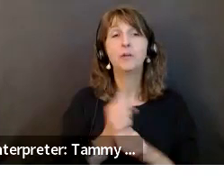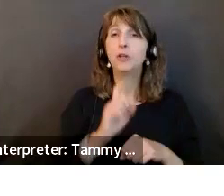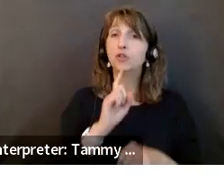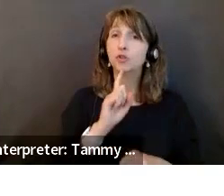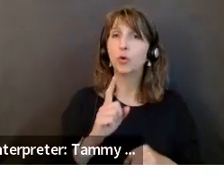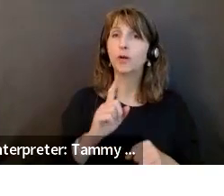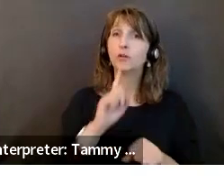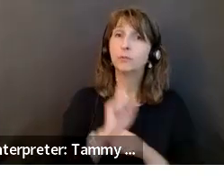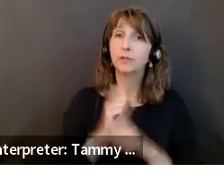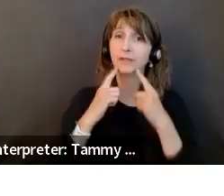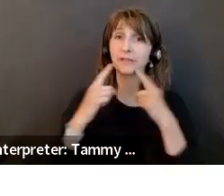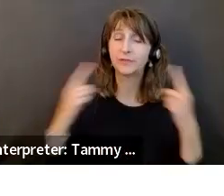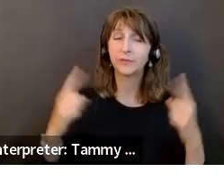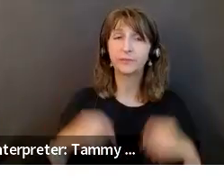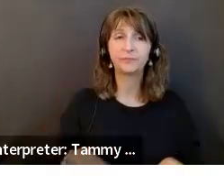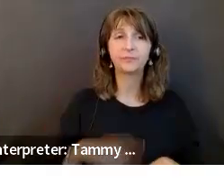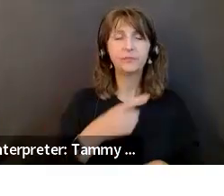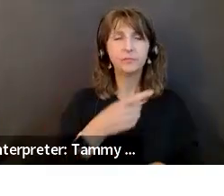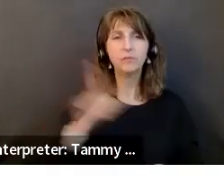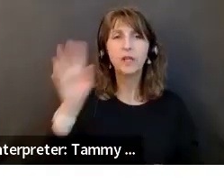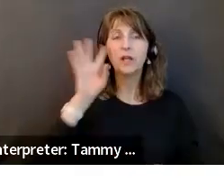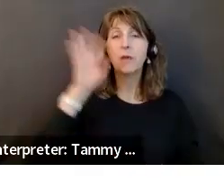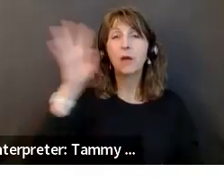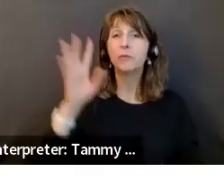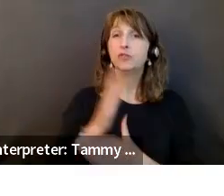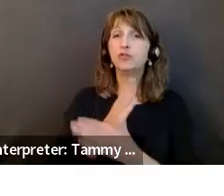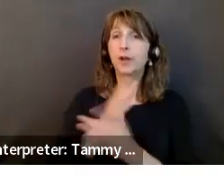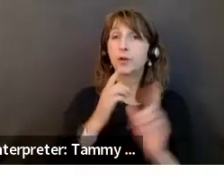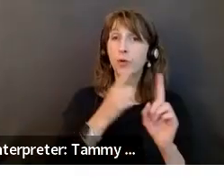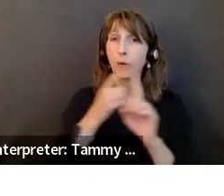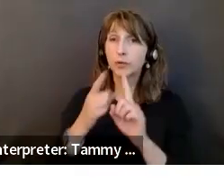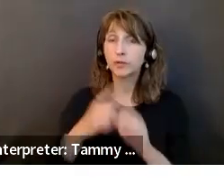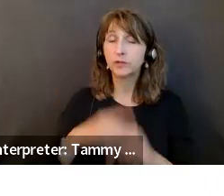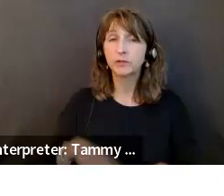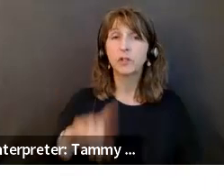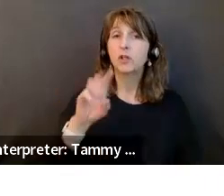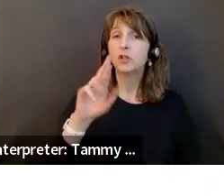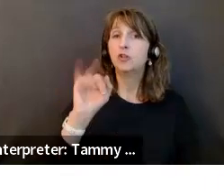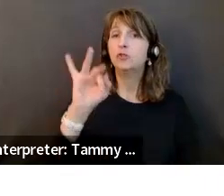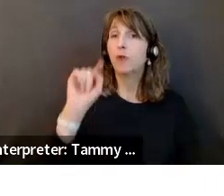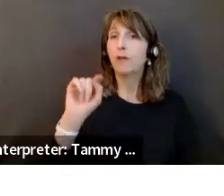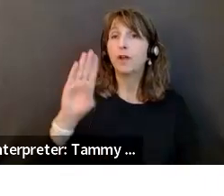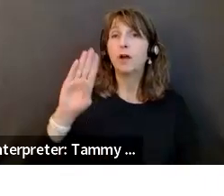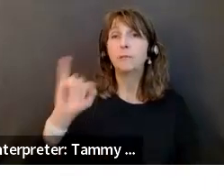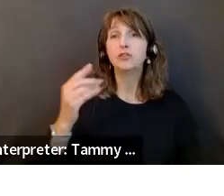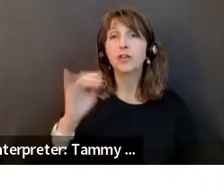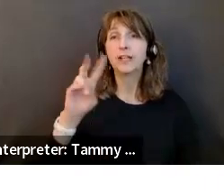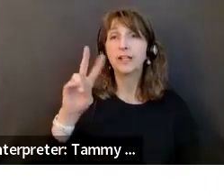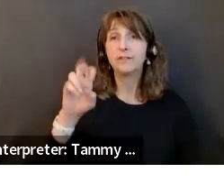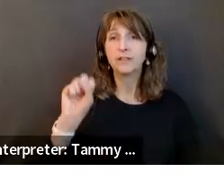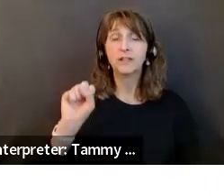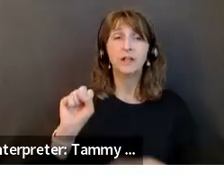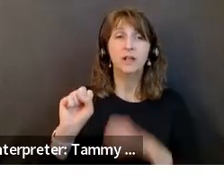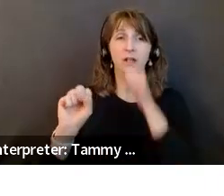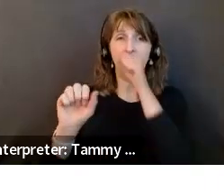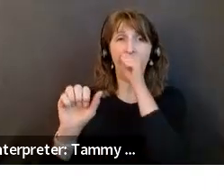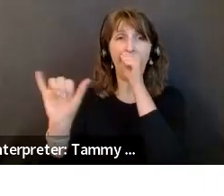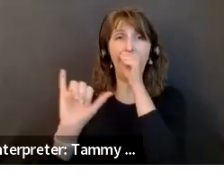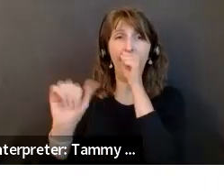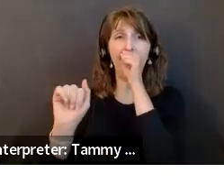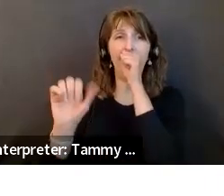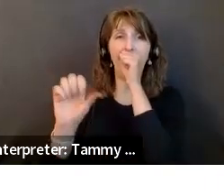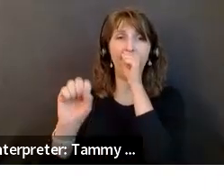They create a shared goals and draft objectives. They also went through an asset mapping process where they identified assets within the community.